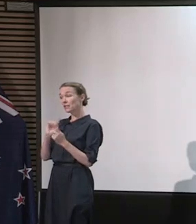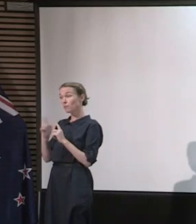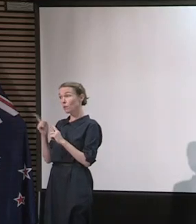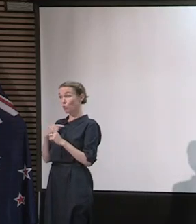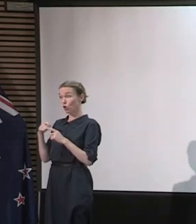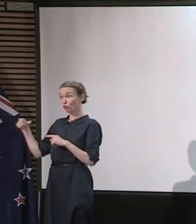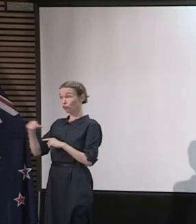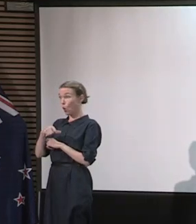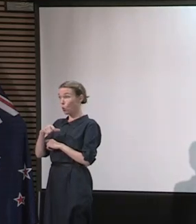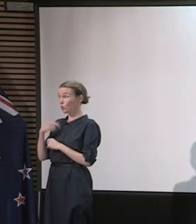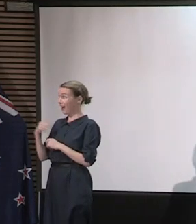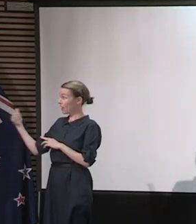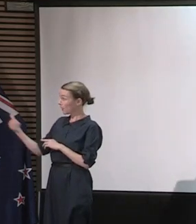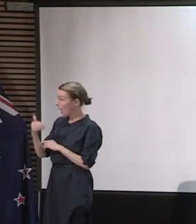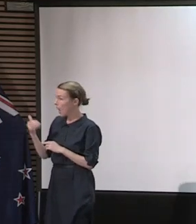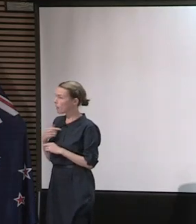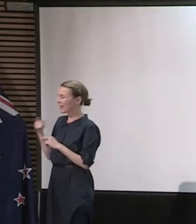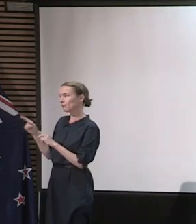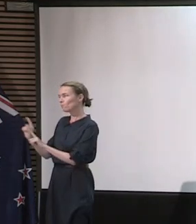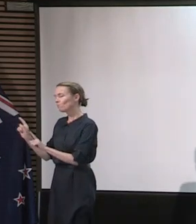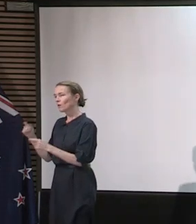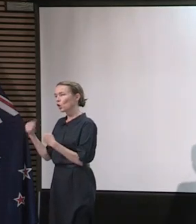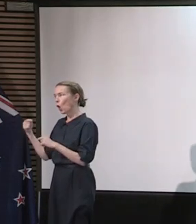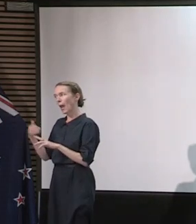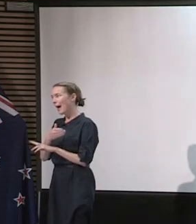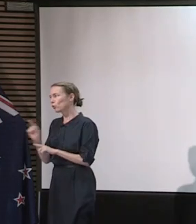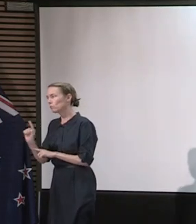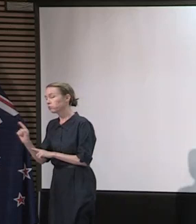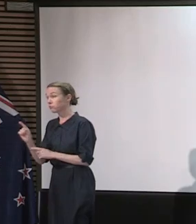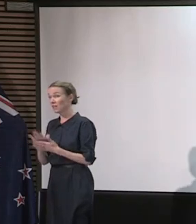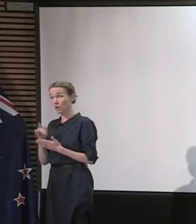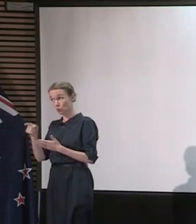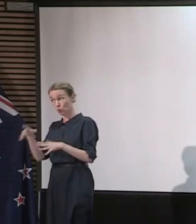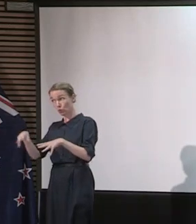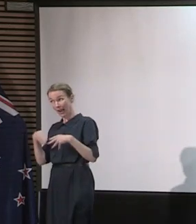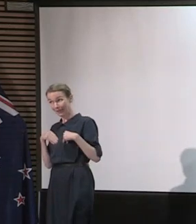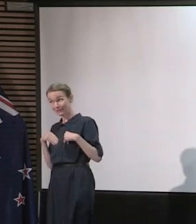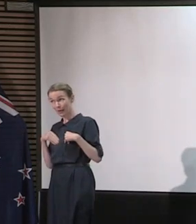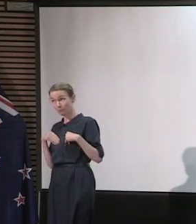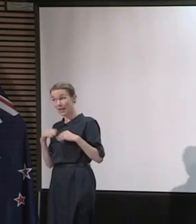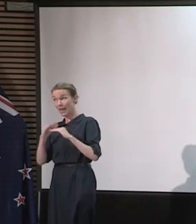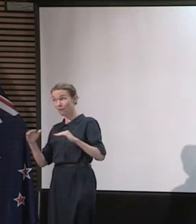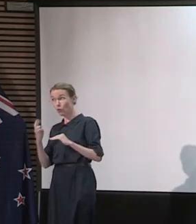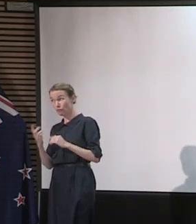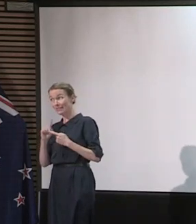largely iwi-based checkpoint, you're OK with them. When you move to level 3 will you still be comfortable with the check points operating?